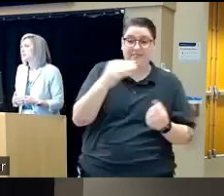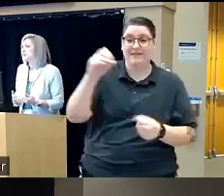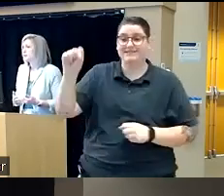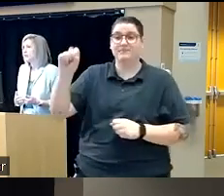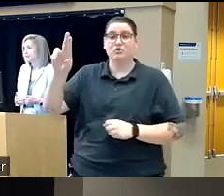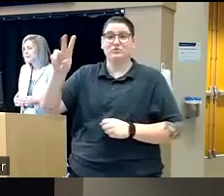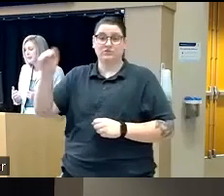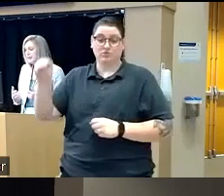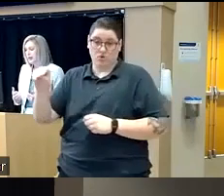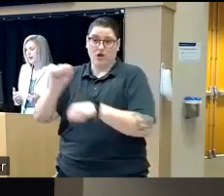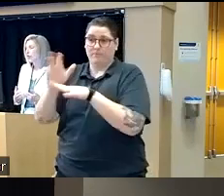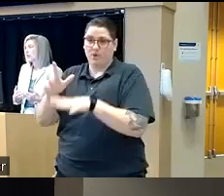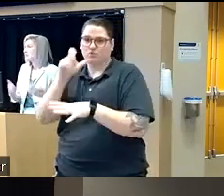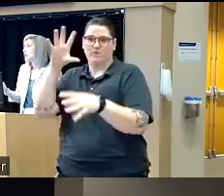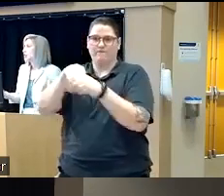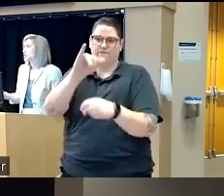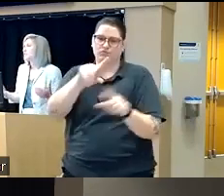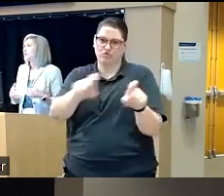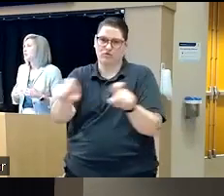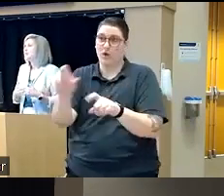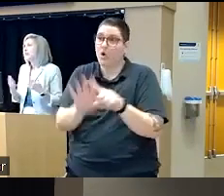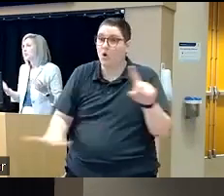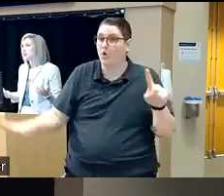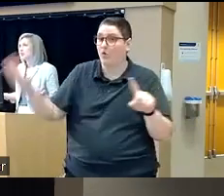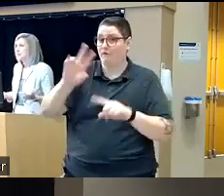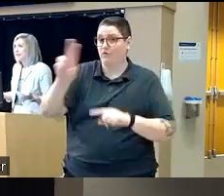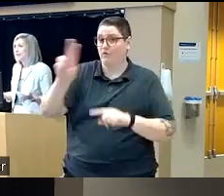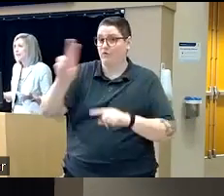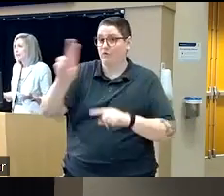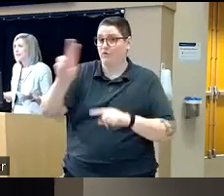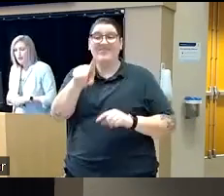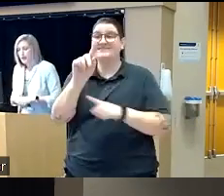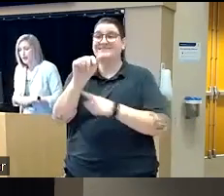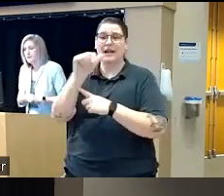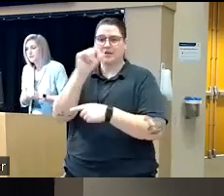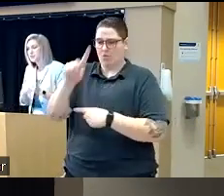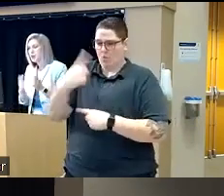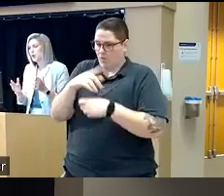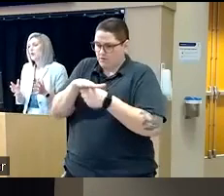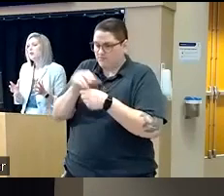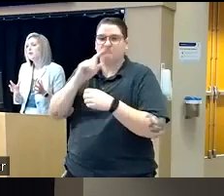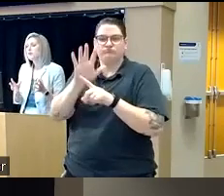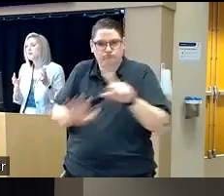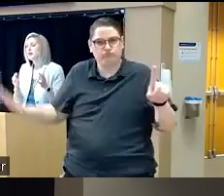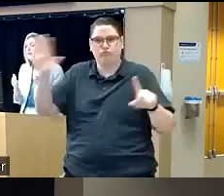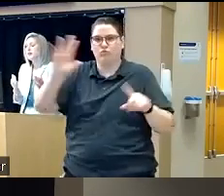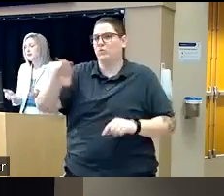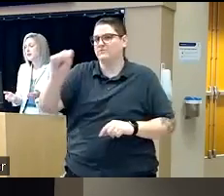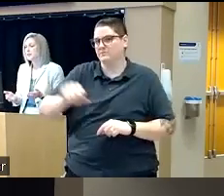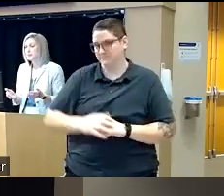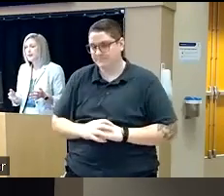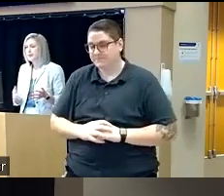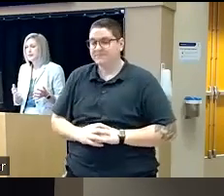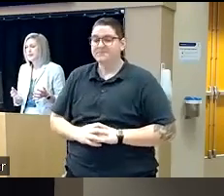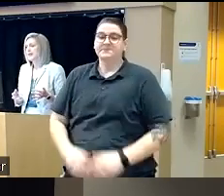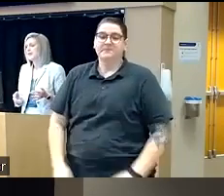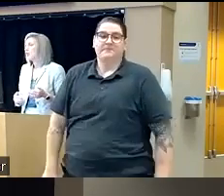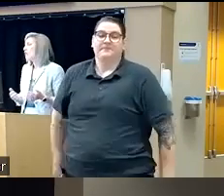that were surveyed across the country so this is National Data um so the respondents indicated